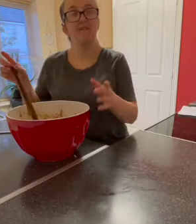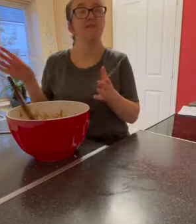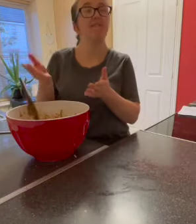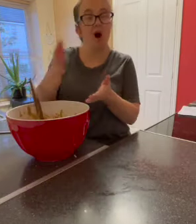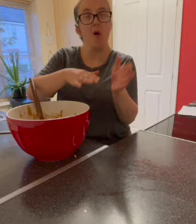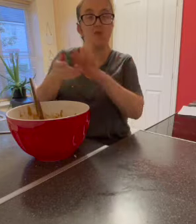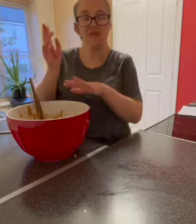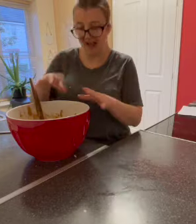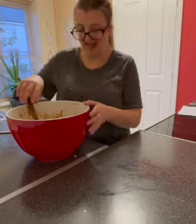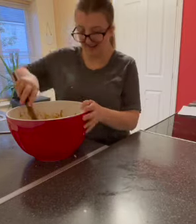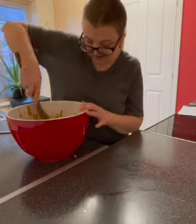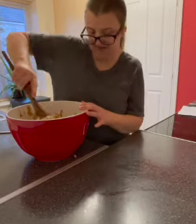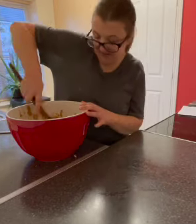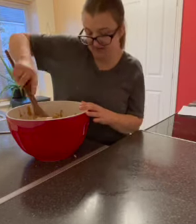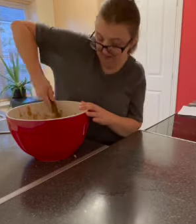Fold it again.